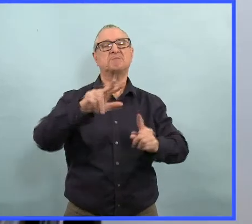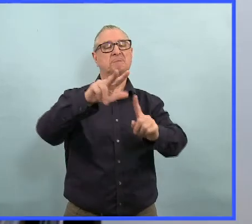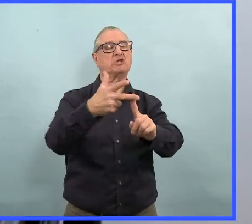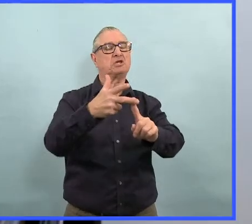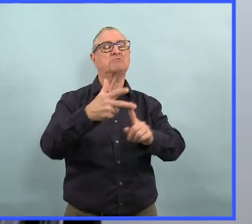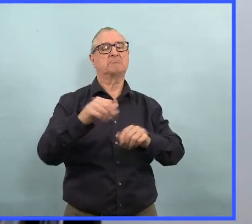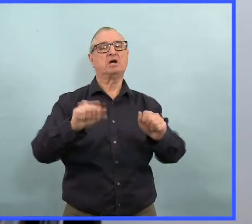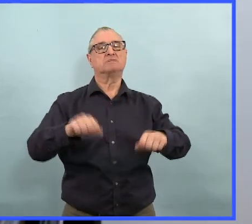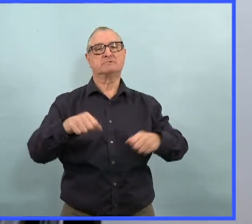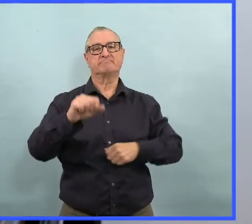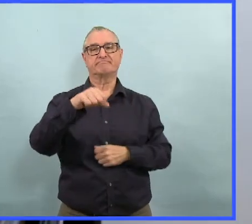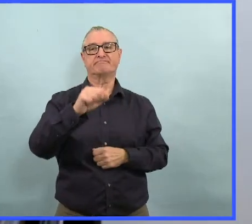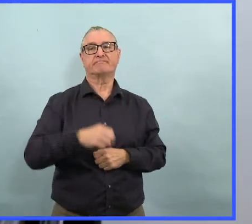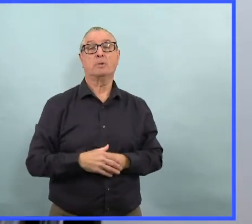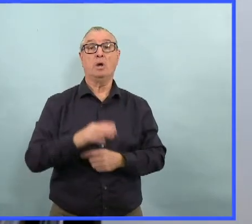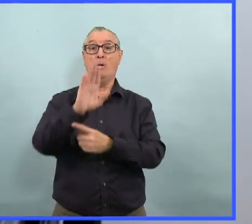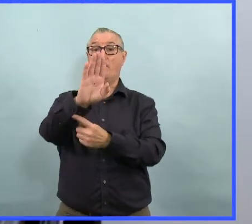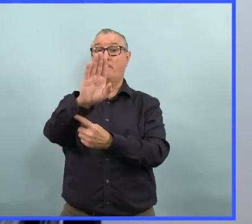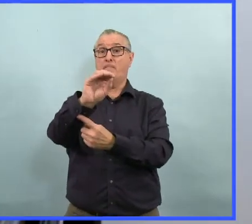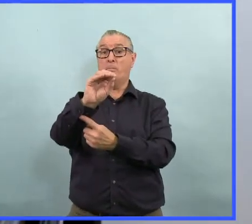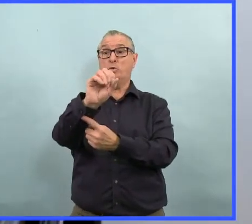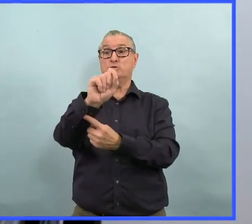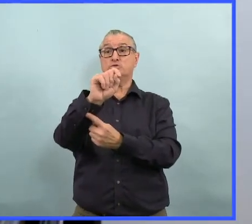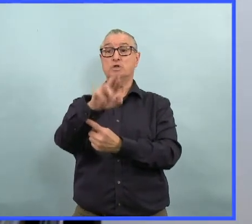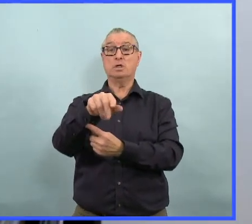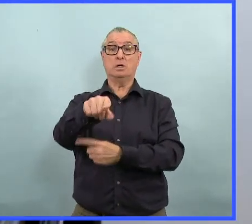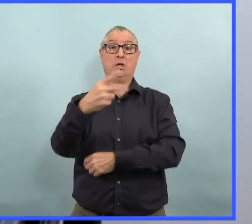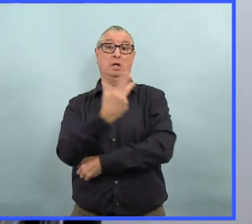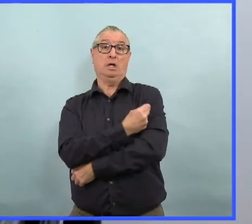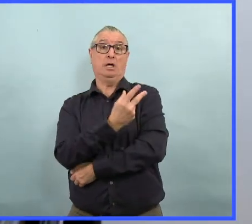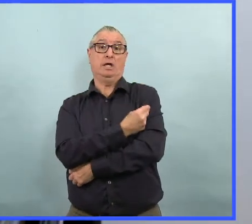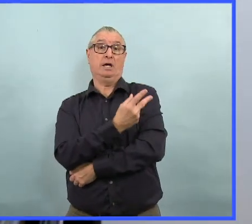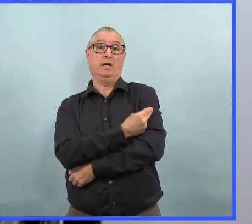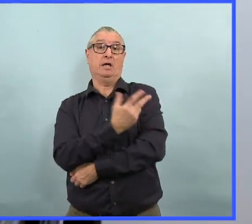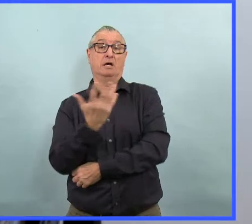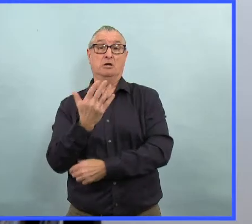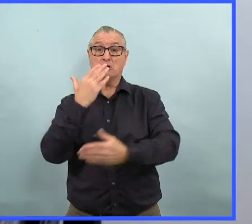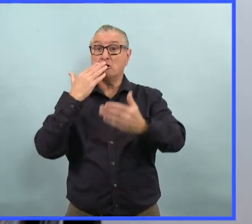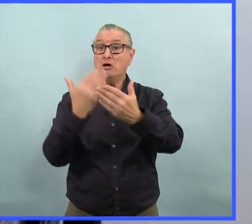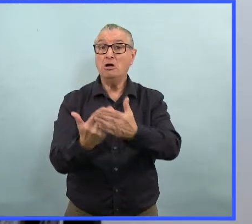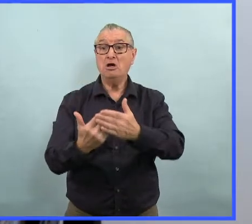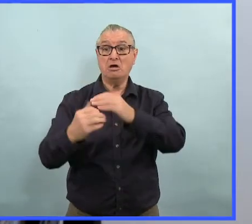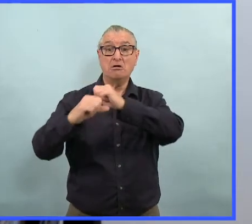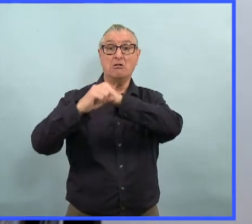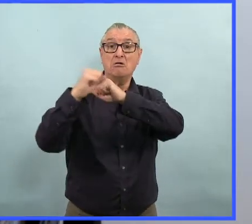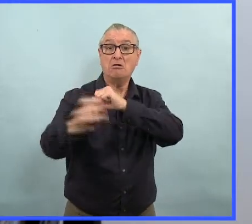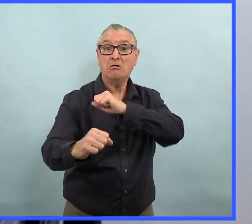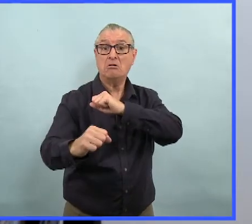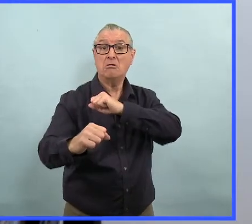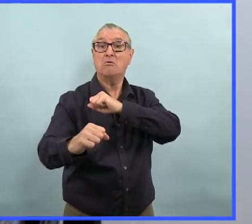long it works for example to protect people against infection with this current variant